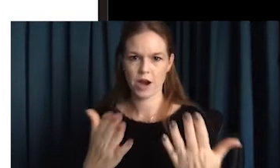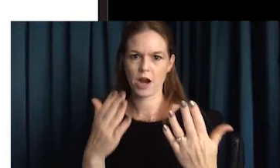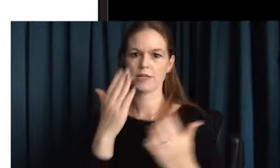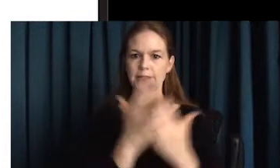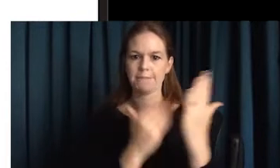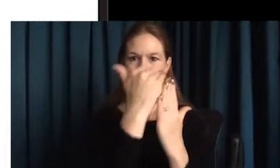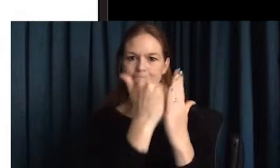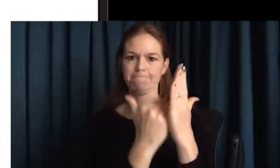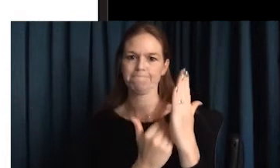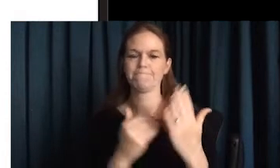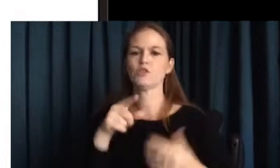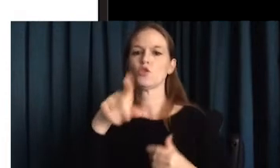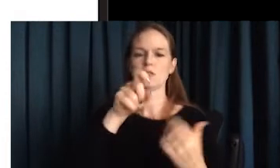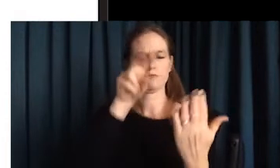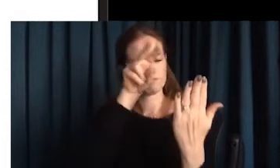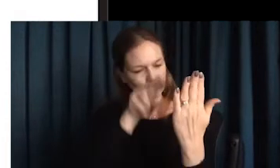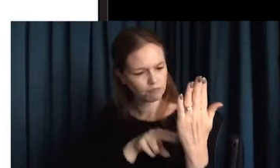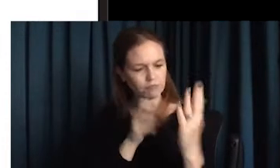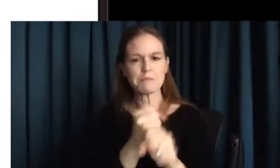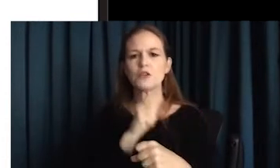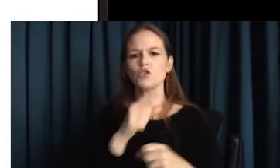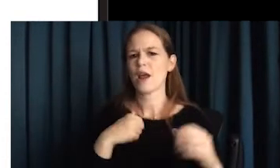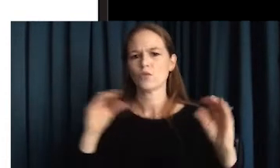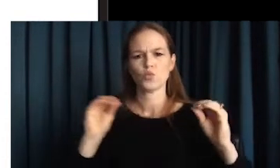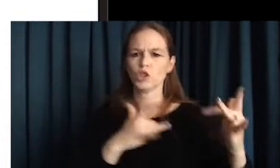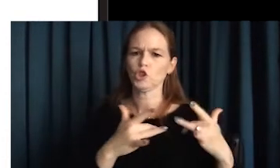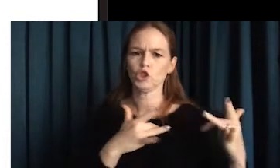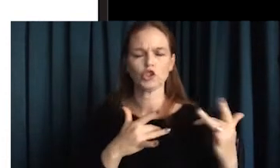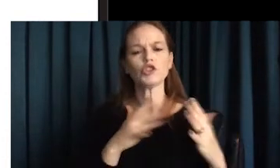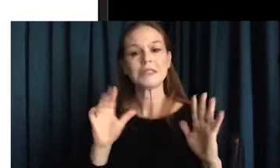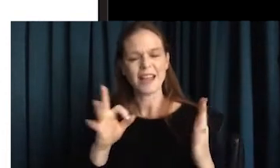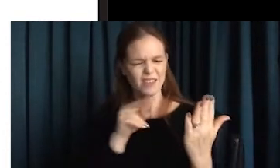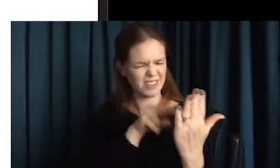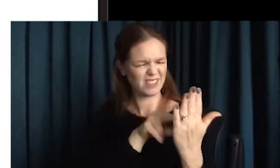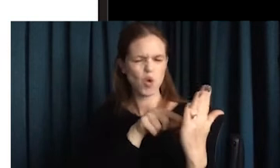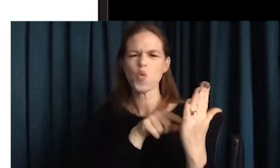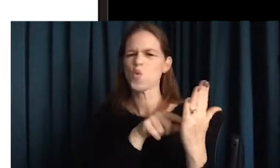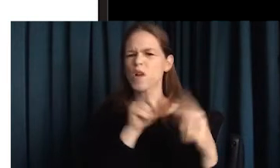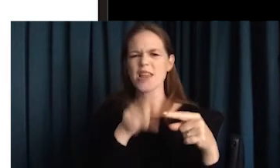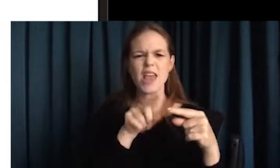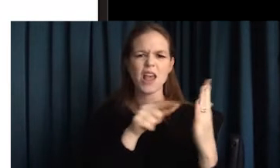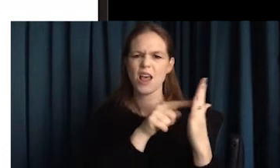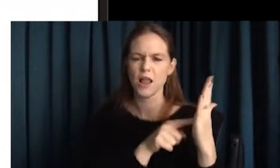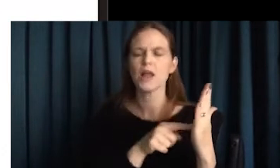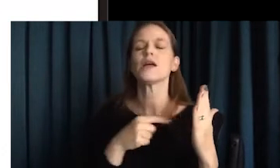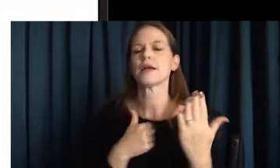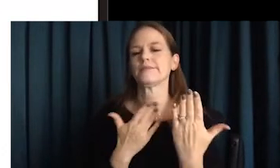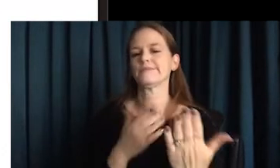that there's nothing that you are concerned about. If there is something you are concerned about, I would recommend communicating with the professor